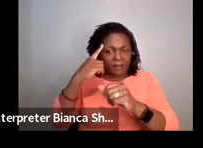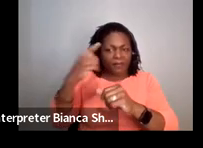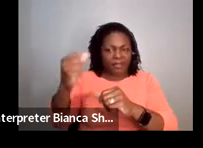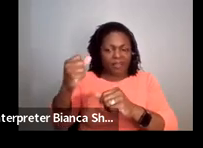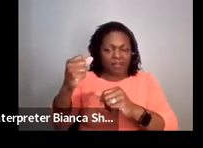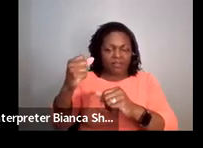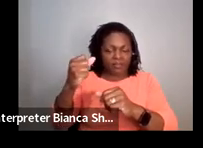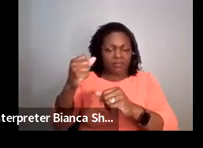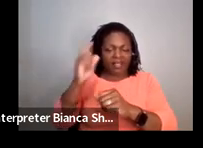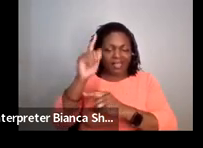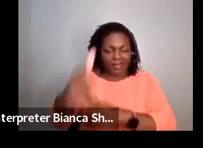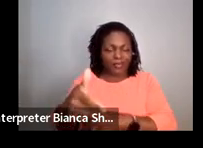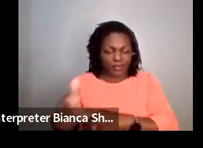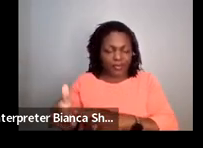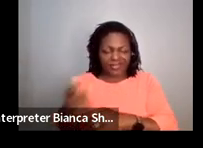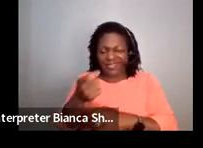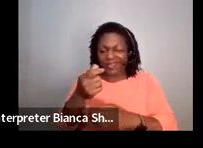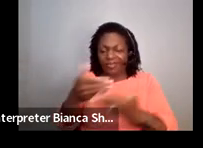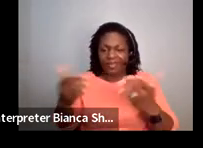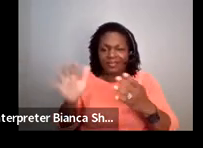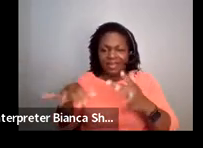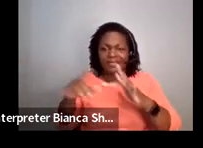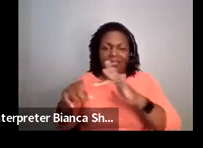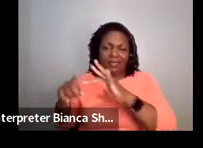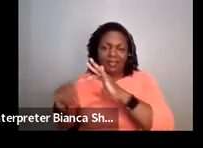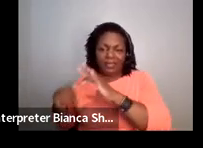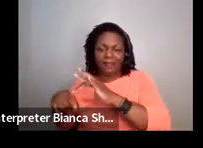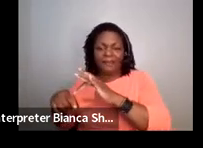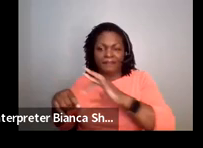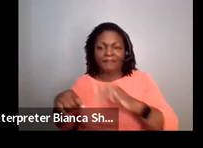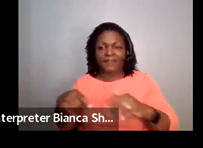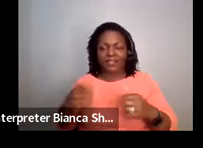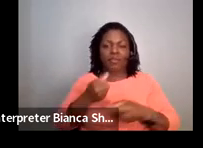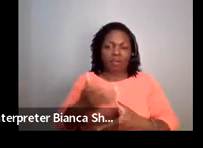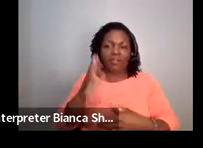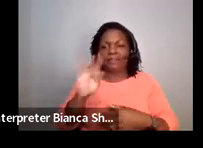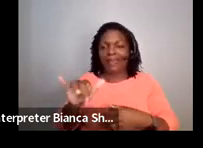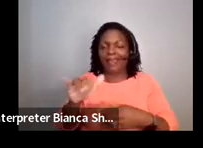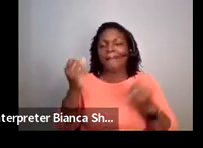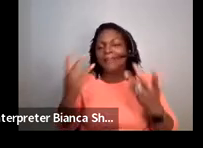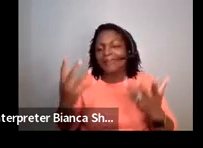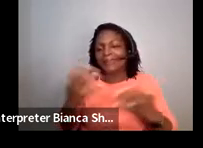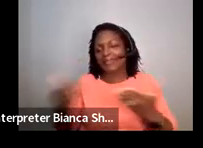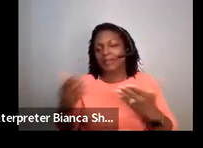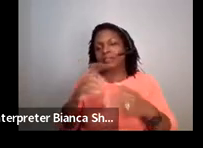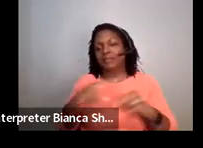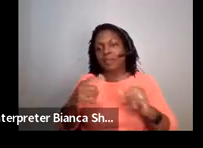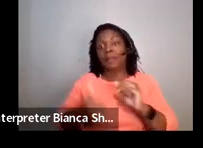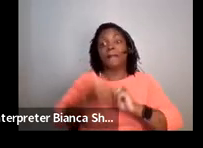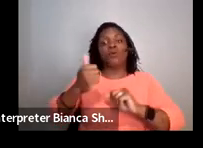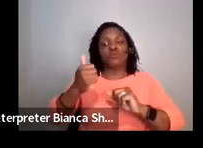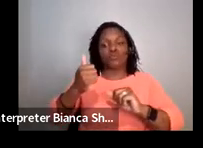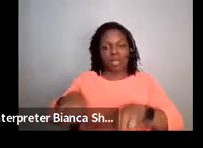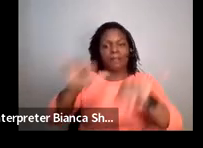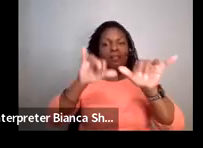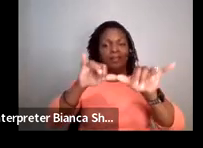Okay, just those little things that get skipped. okay. it's caused by many things, but most commonly it's the beginning of Alzheimer's disease.